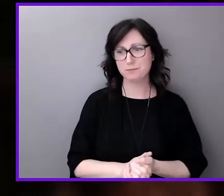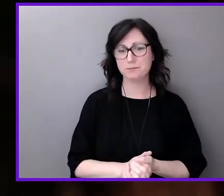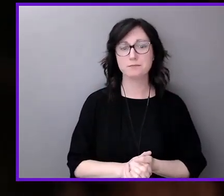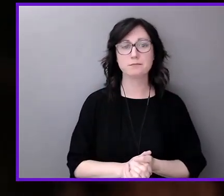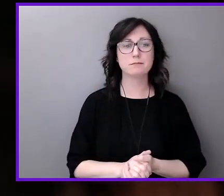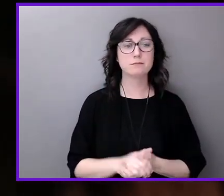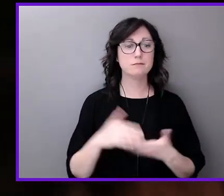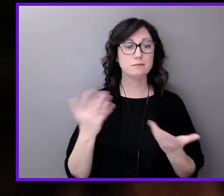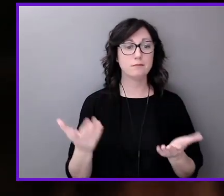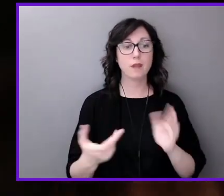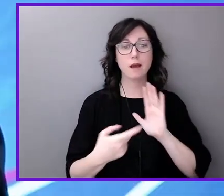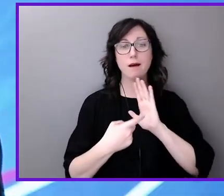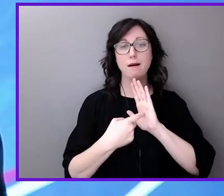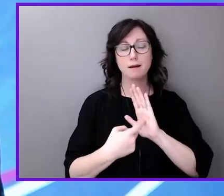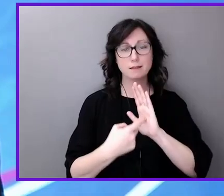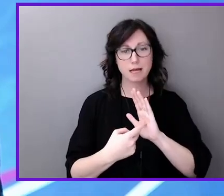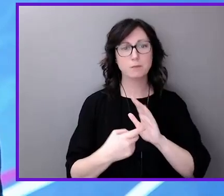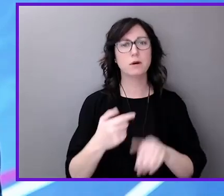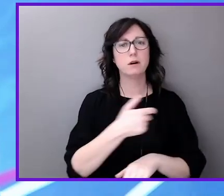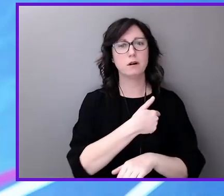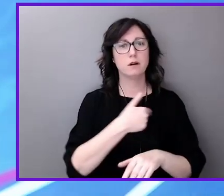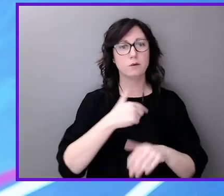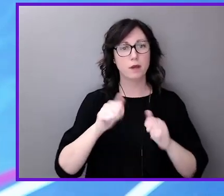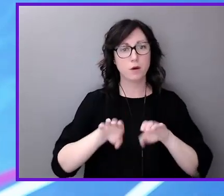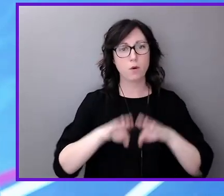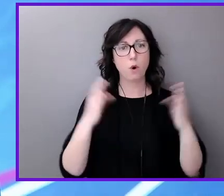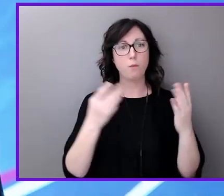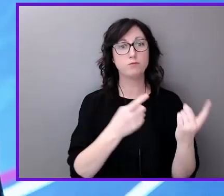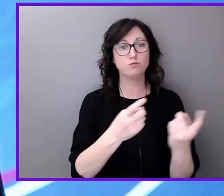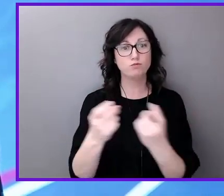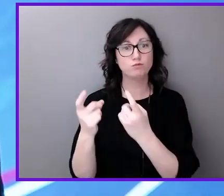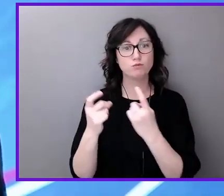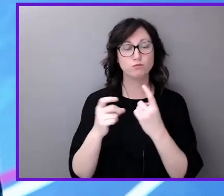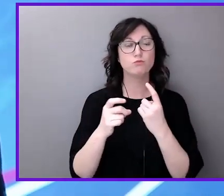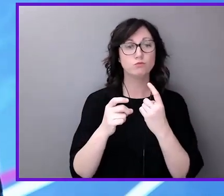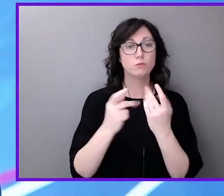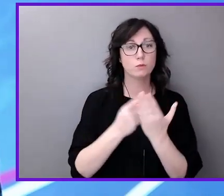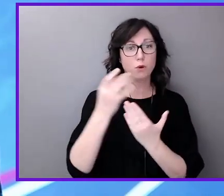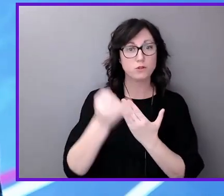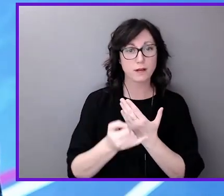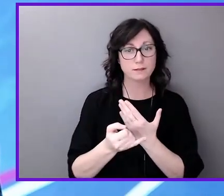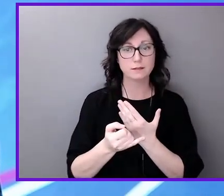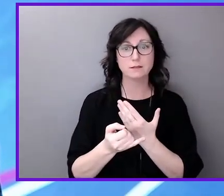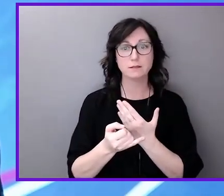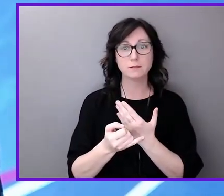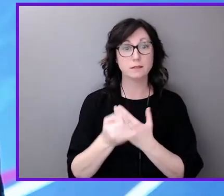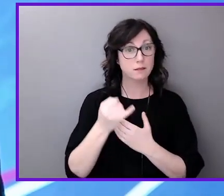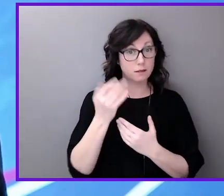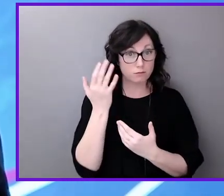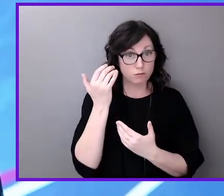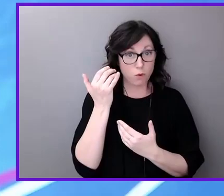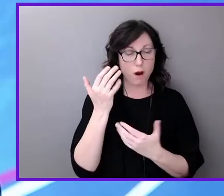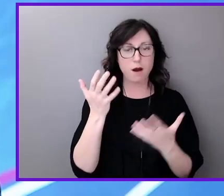we also launched a recruitment campaign to significantly increase the diversity